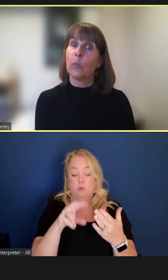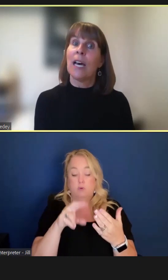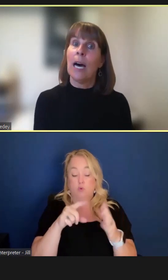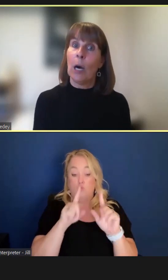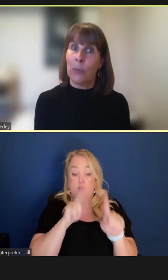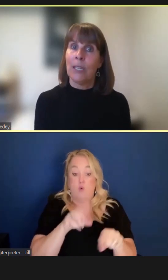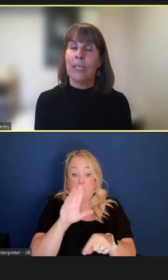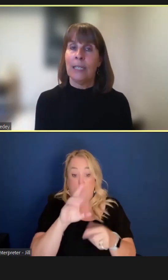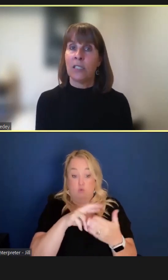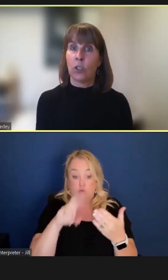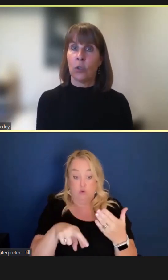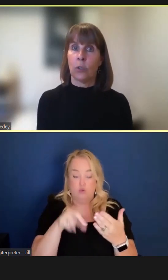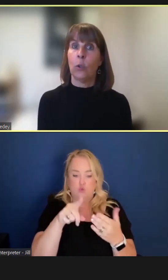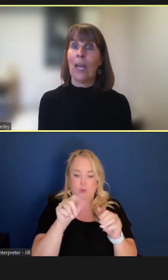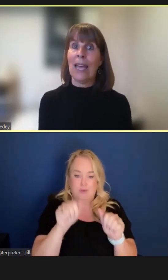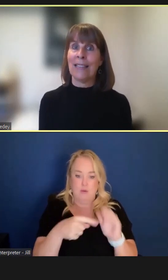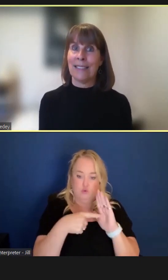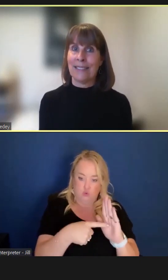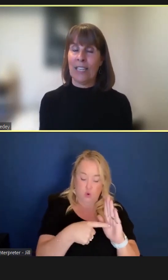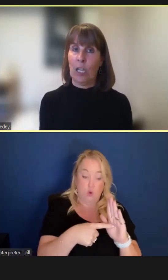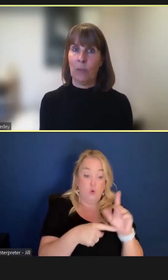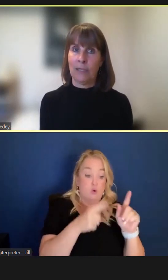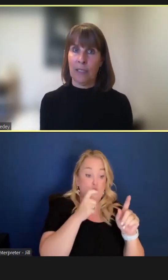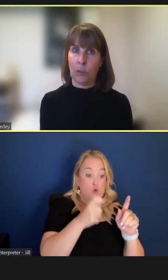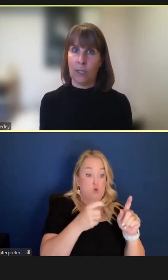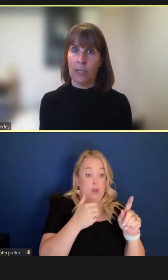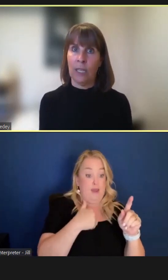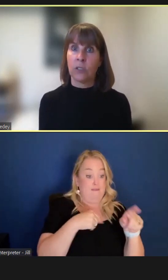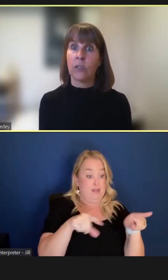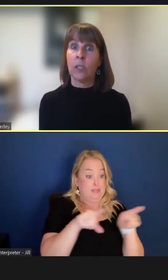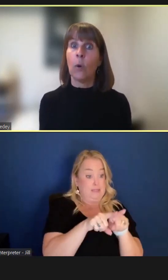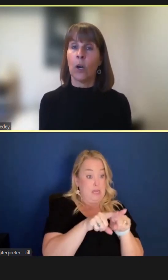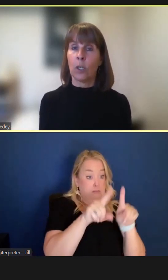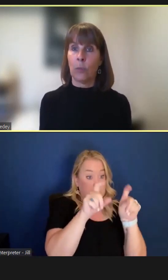up into children who had the same assessment so that you are comparing